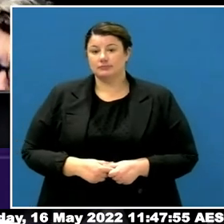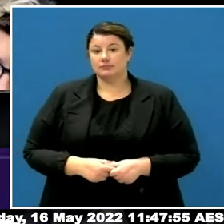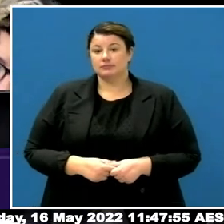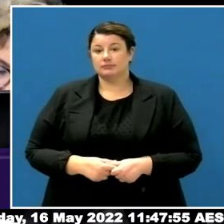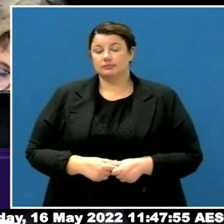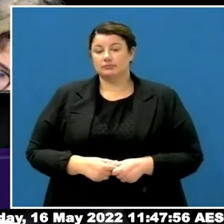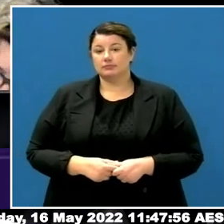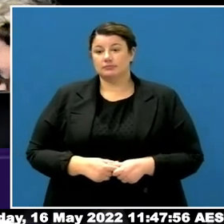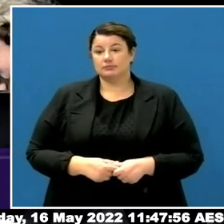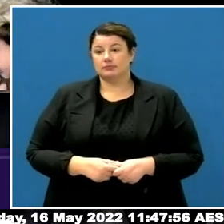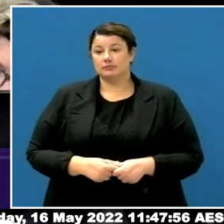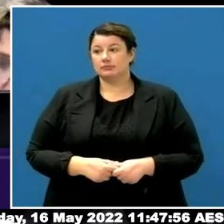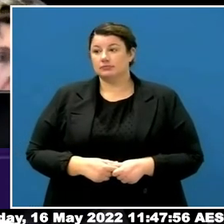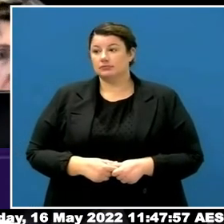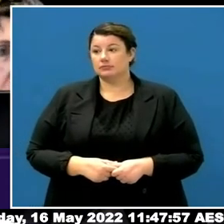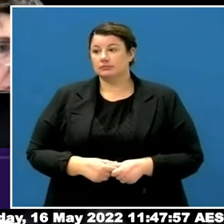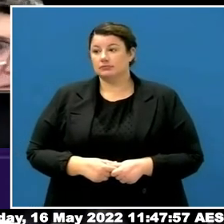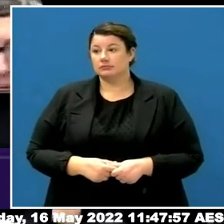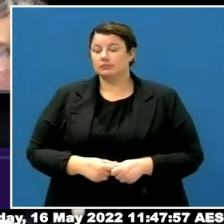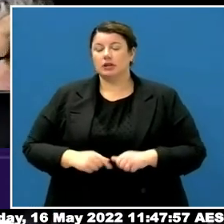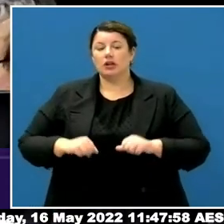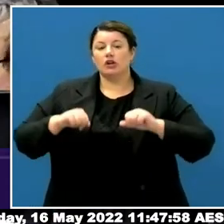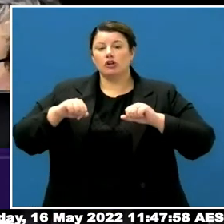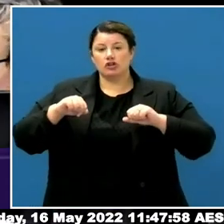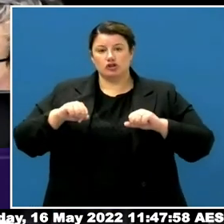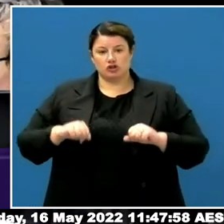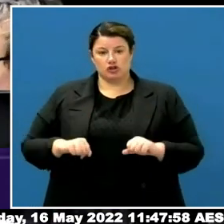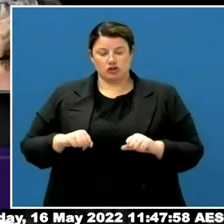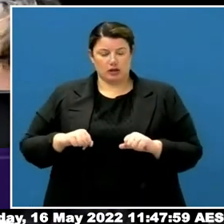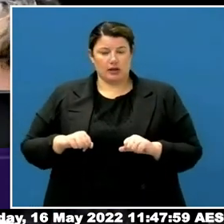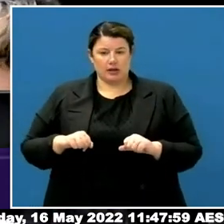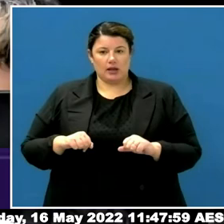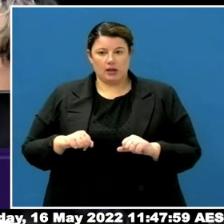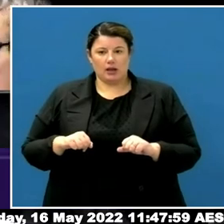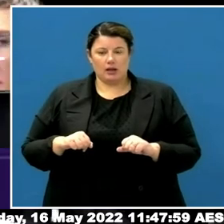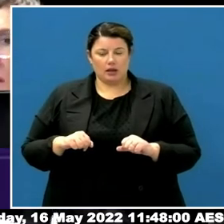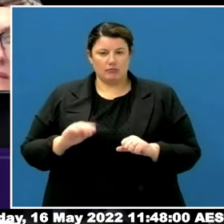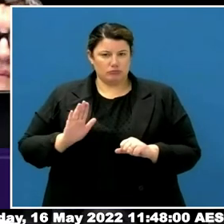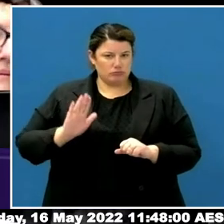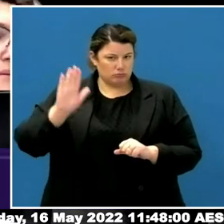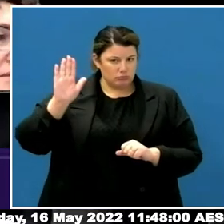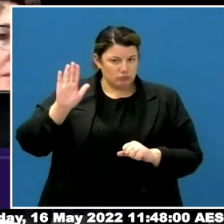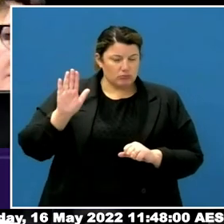If - CHAIR: Sally, the service agreement has the quote, if you go to -